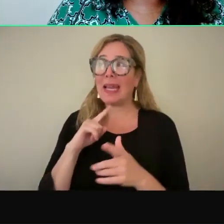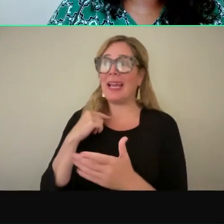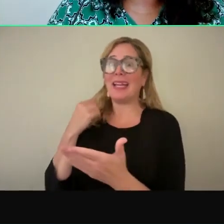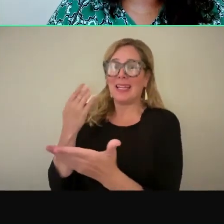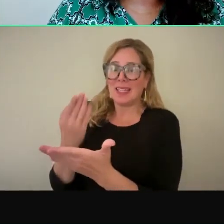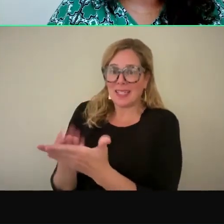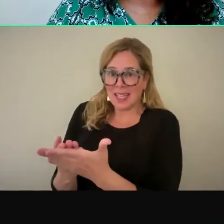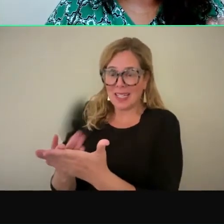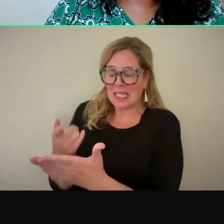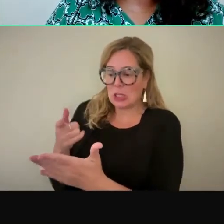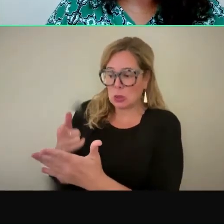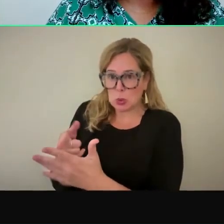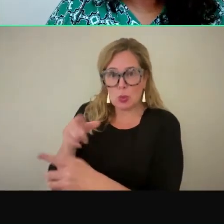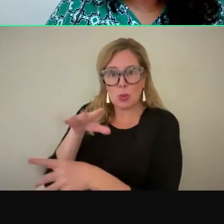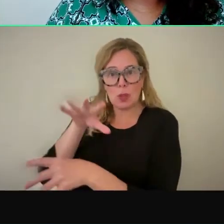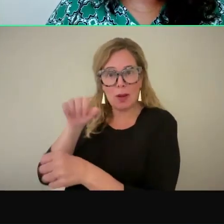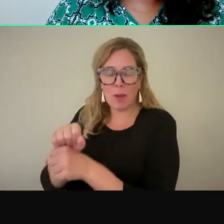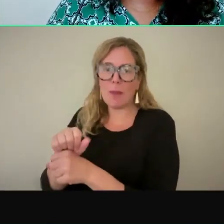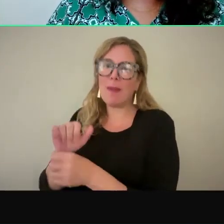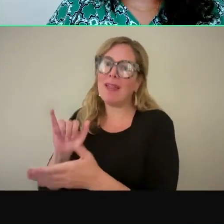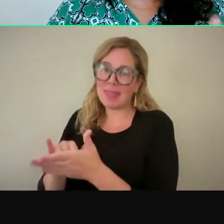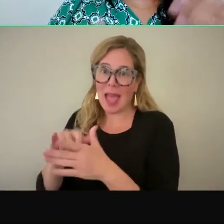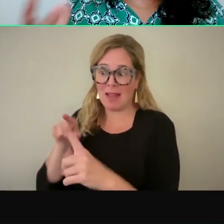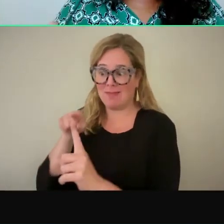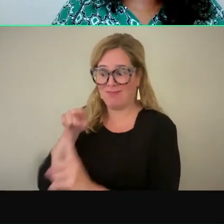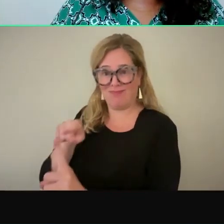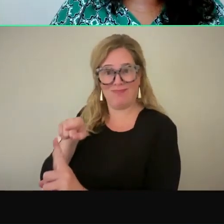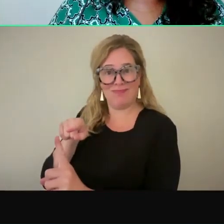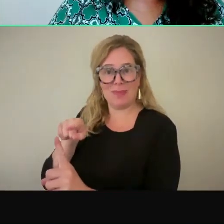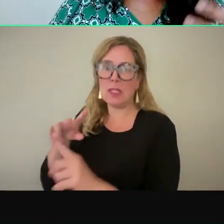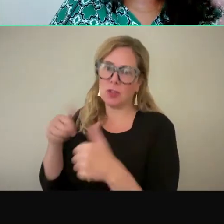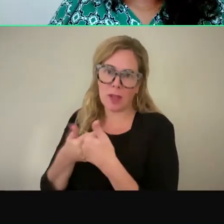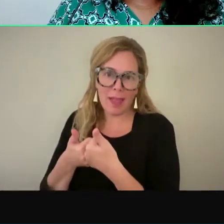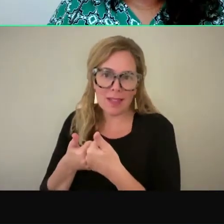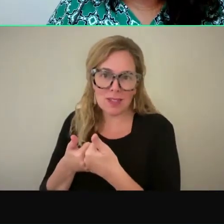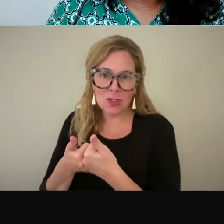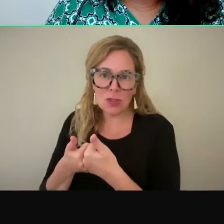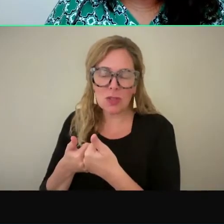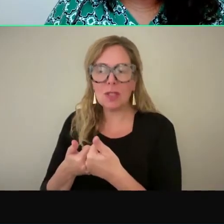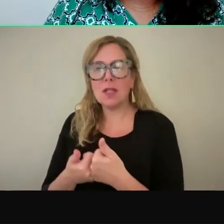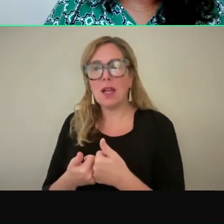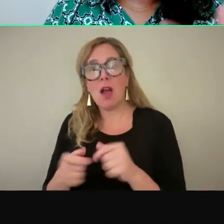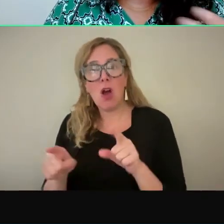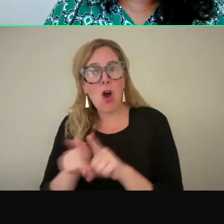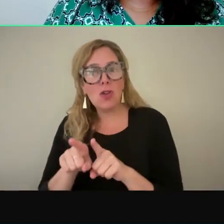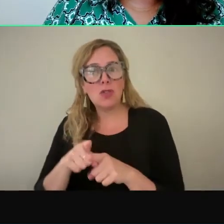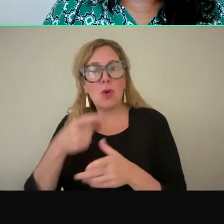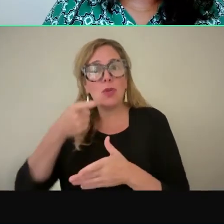access to care and helping mitigate this, as well as the cost, and all the cost savings and